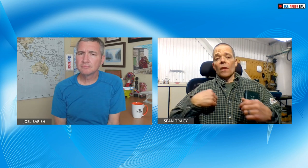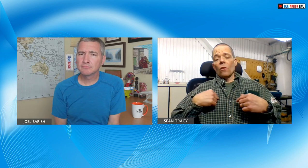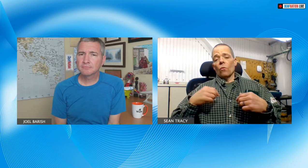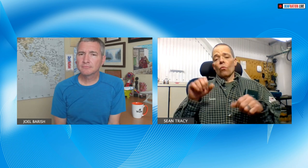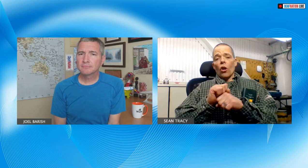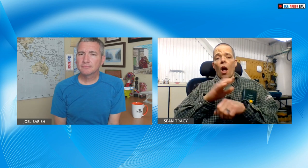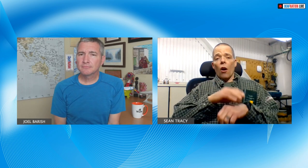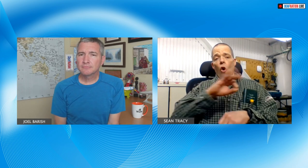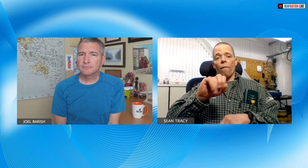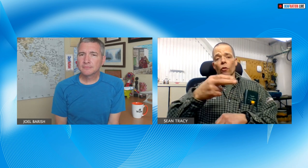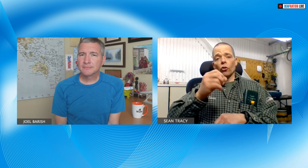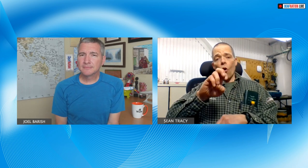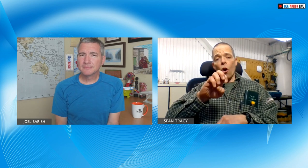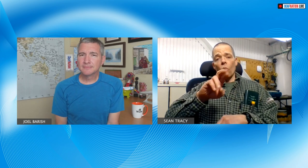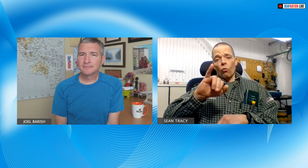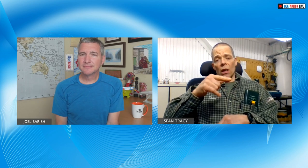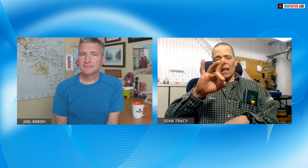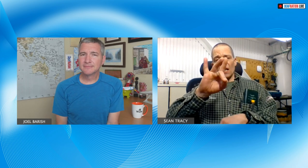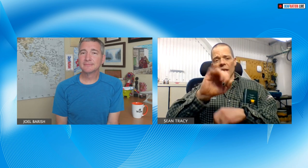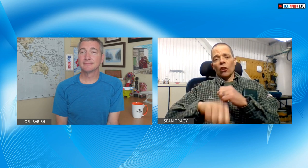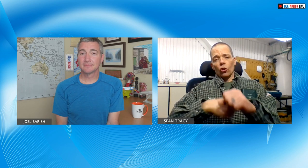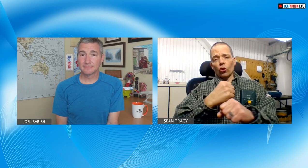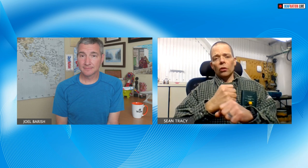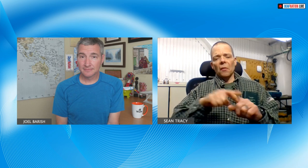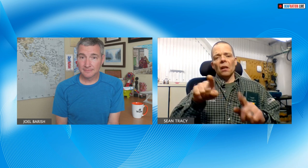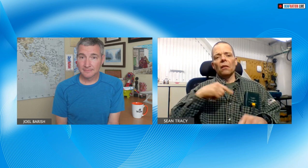I have worked on an offshore rig for 8 years.